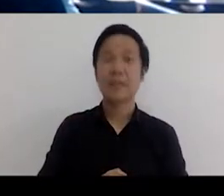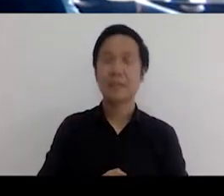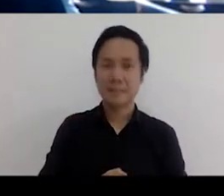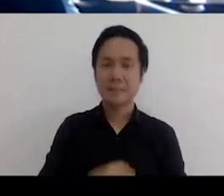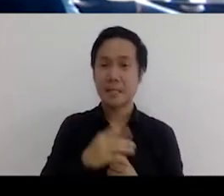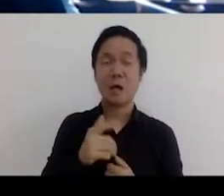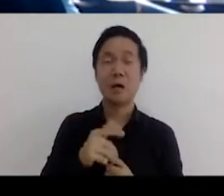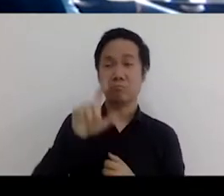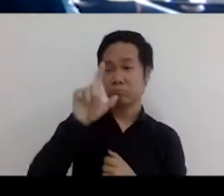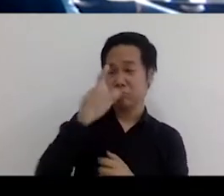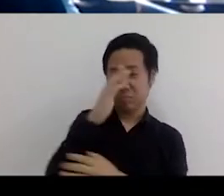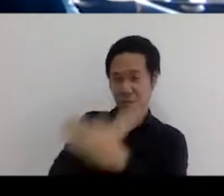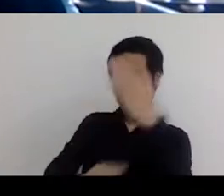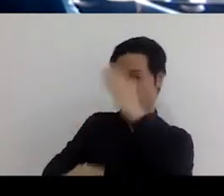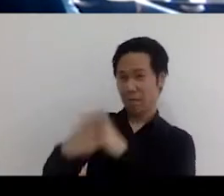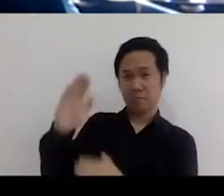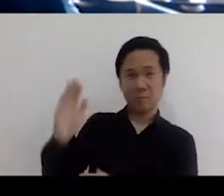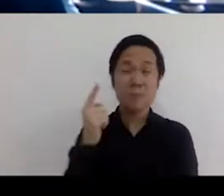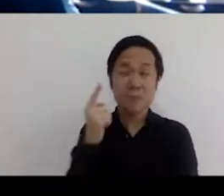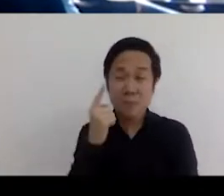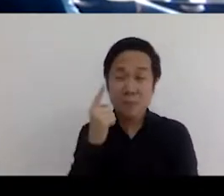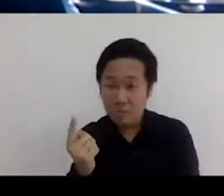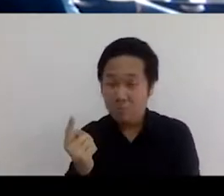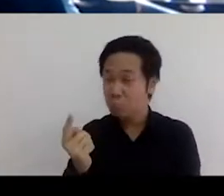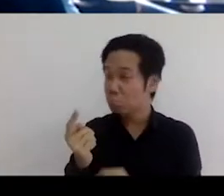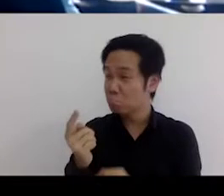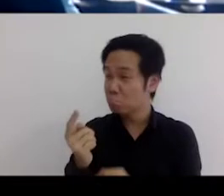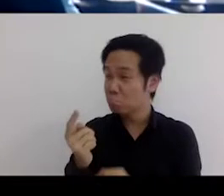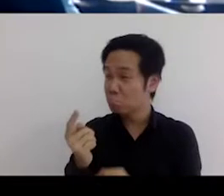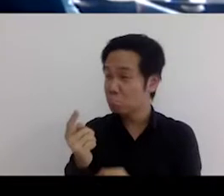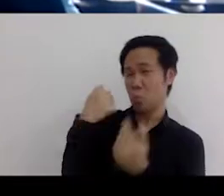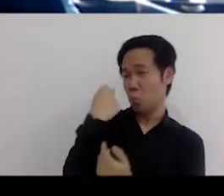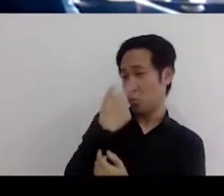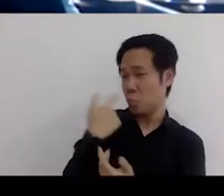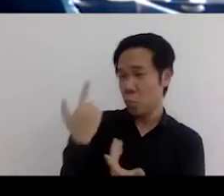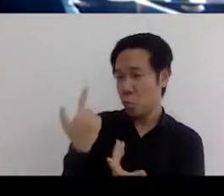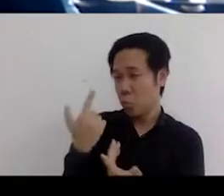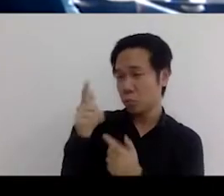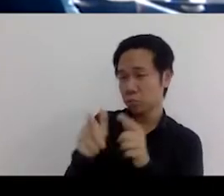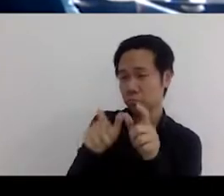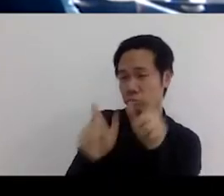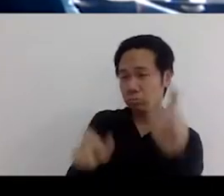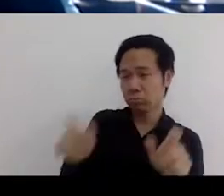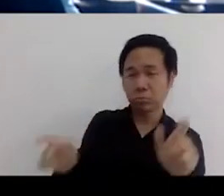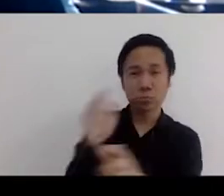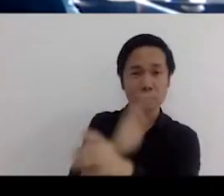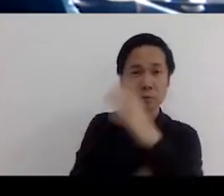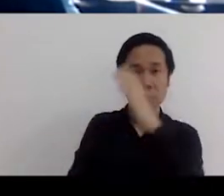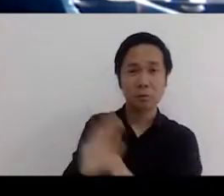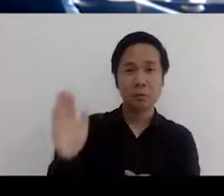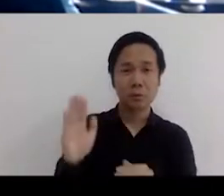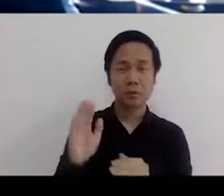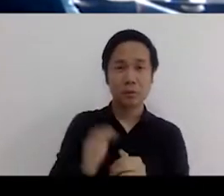So therefore they are invisible. We don't see them. They represent as per the census, less than 2% of the population.